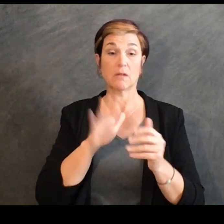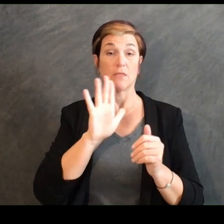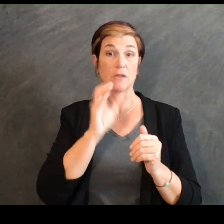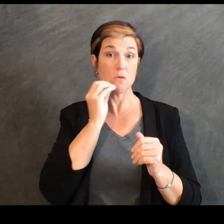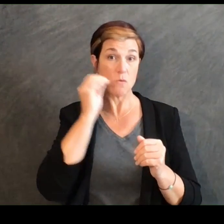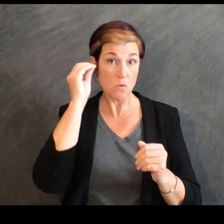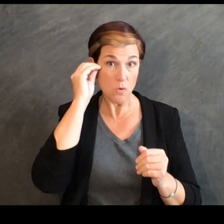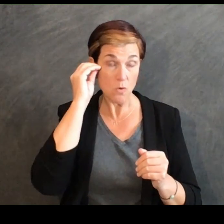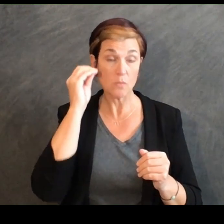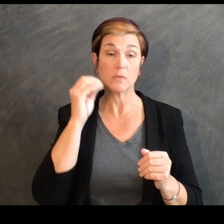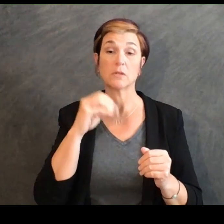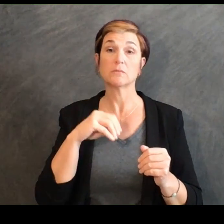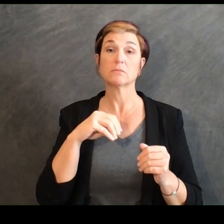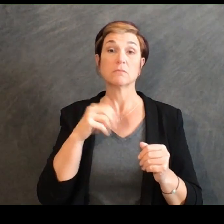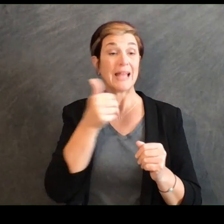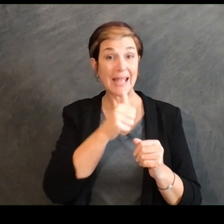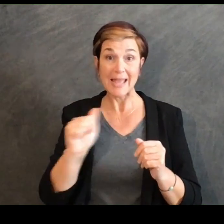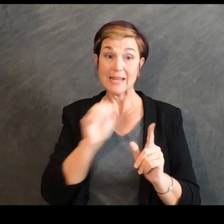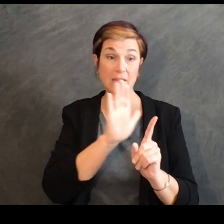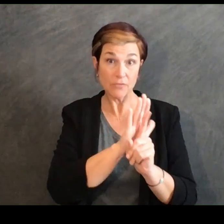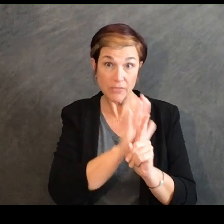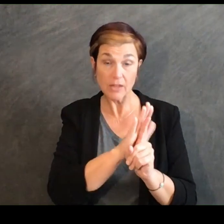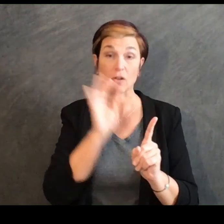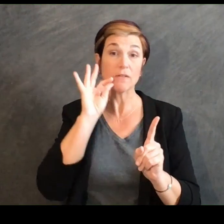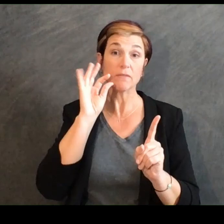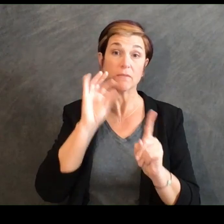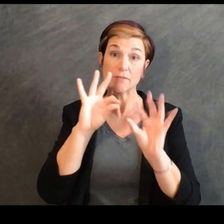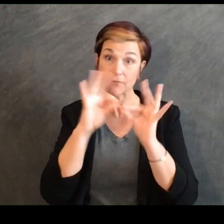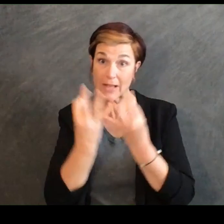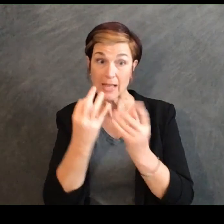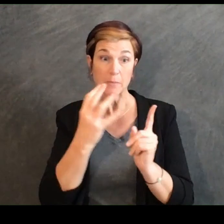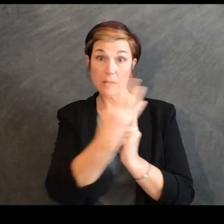returning from Europe will be subject to extra screening as well as self